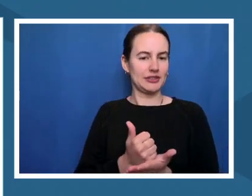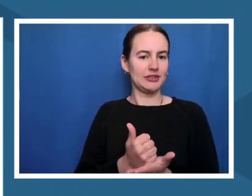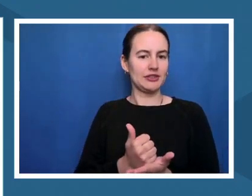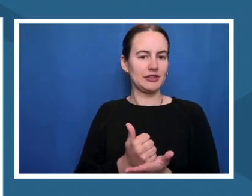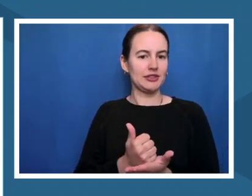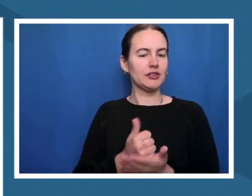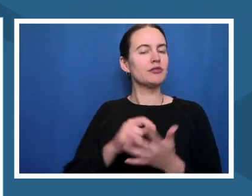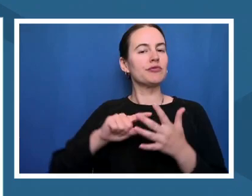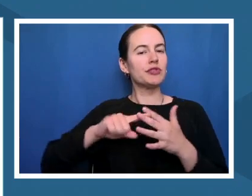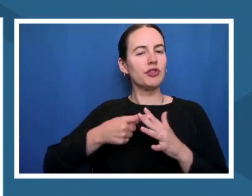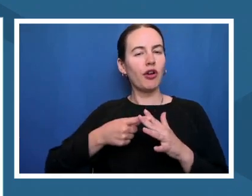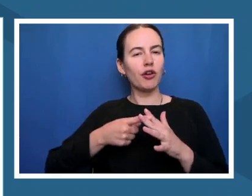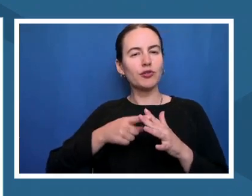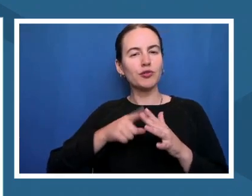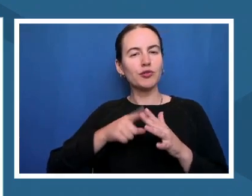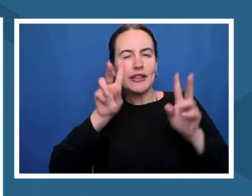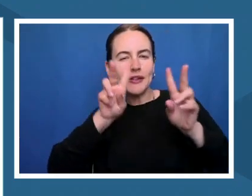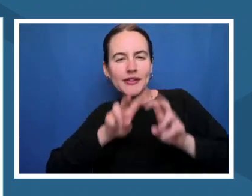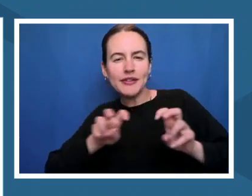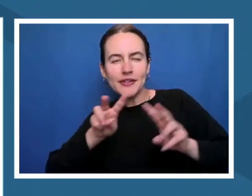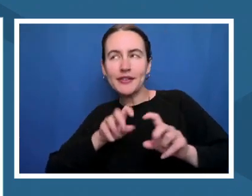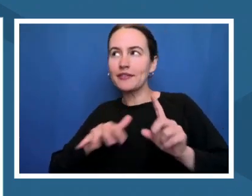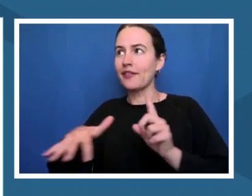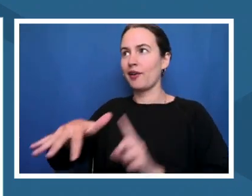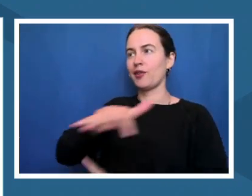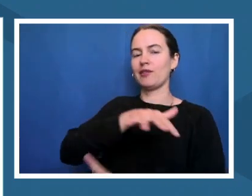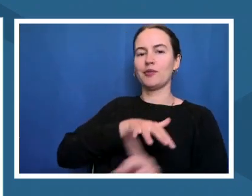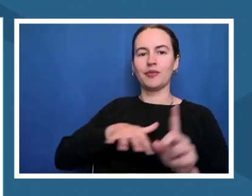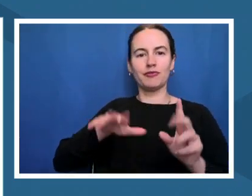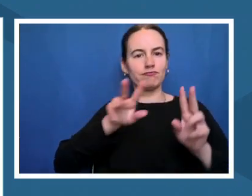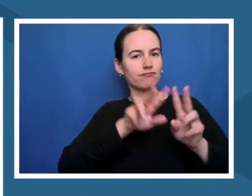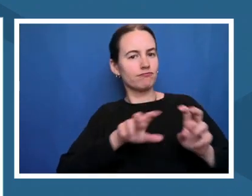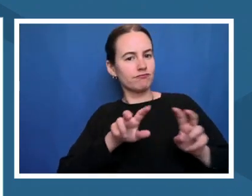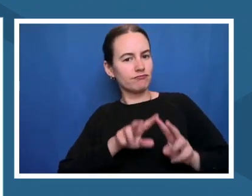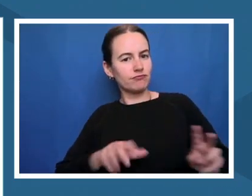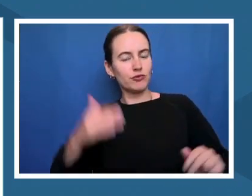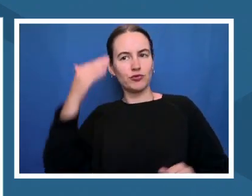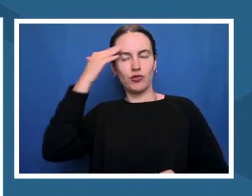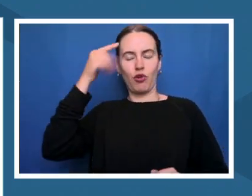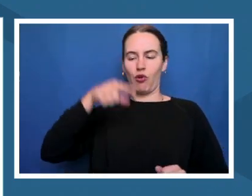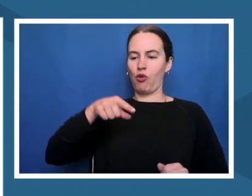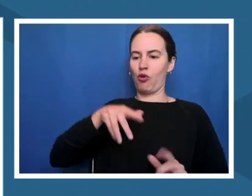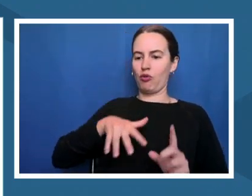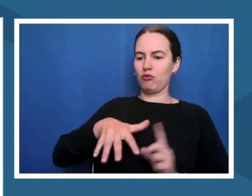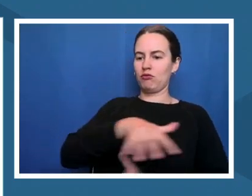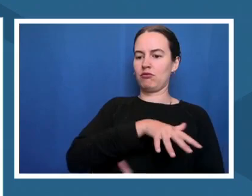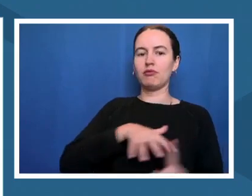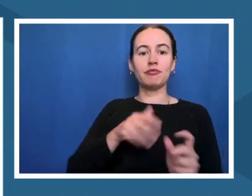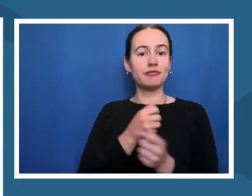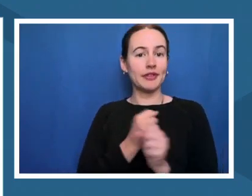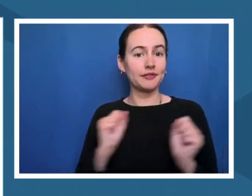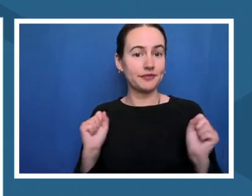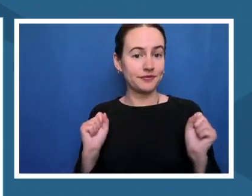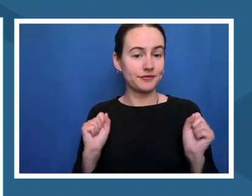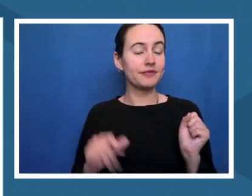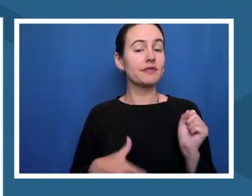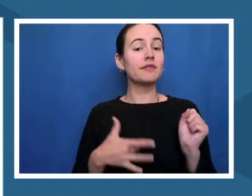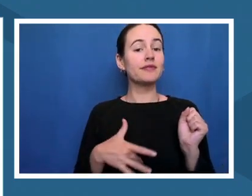environment and know that you're in a safe space when you're feeling safe here you're